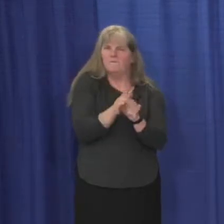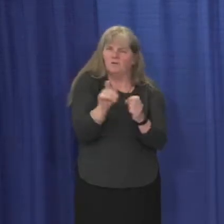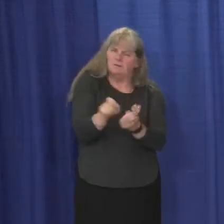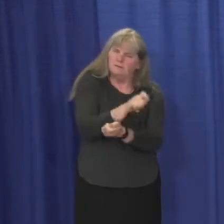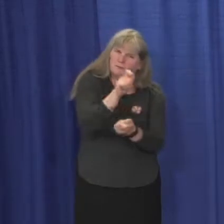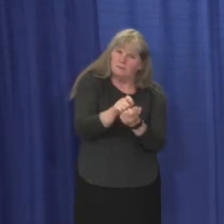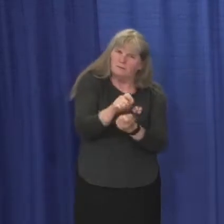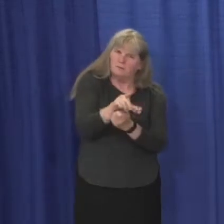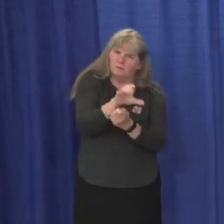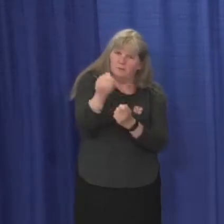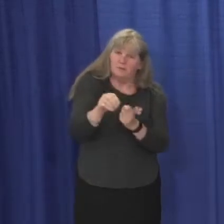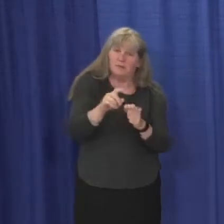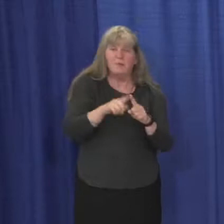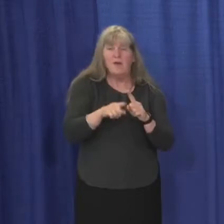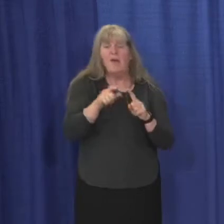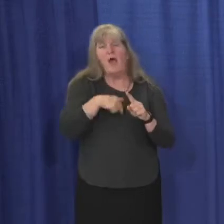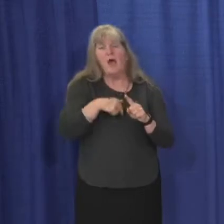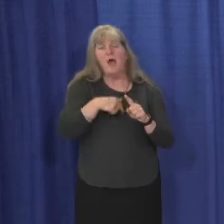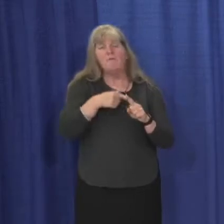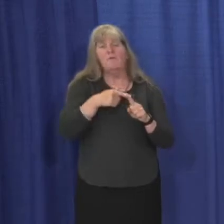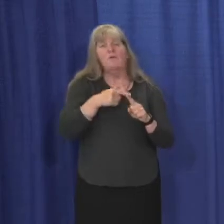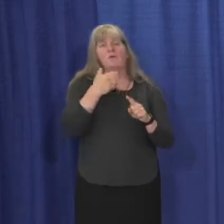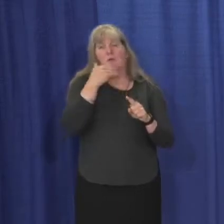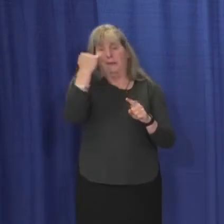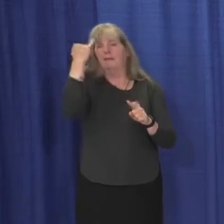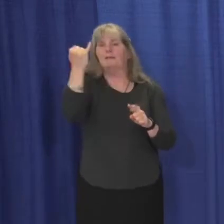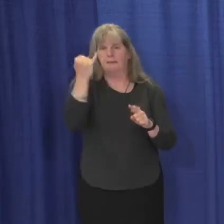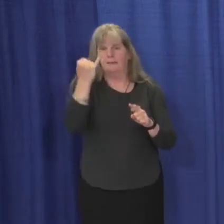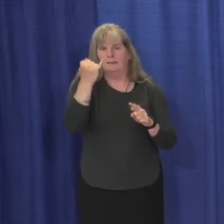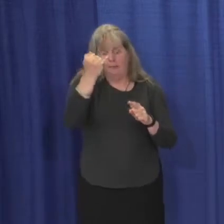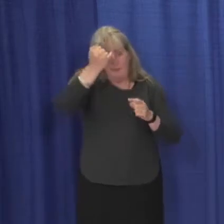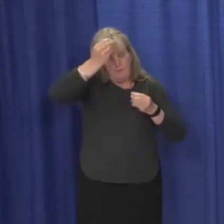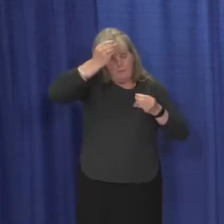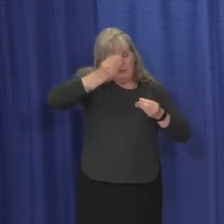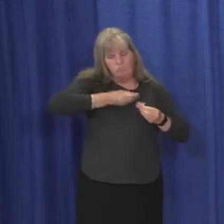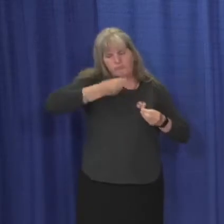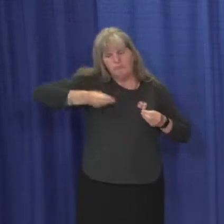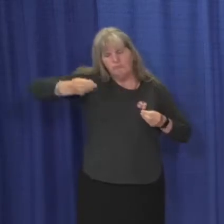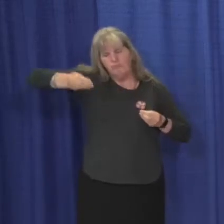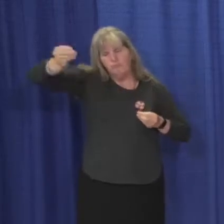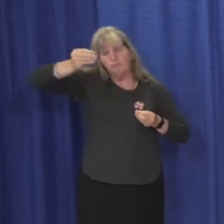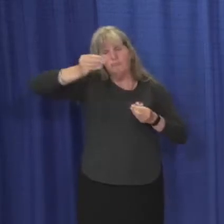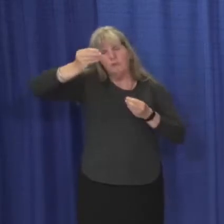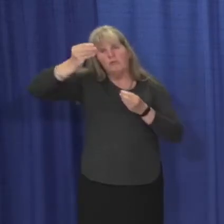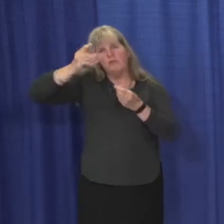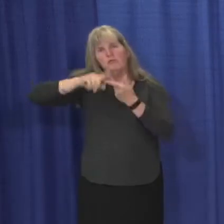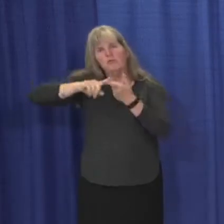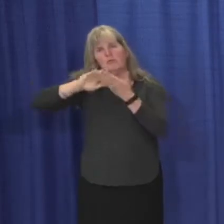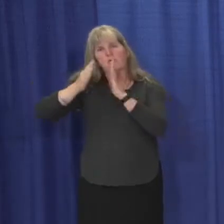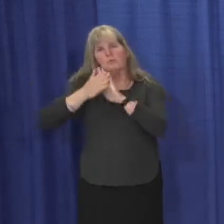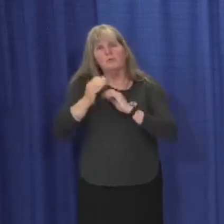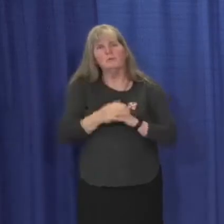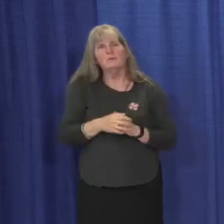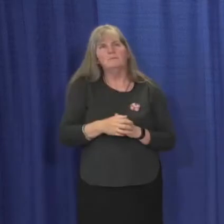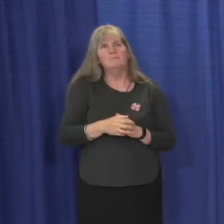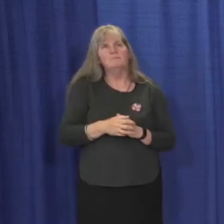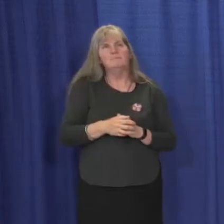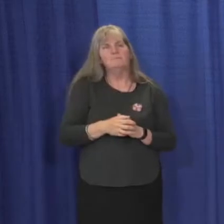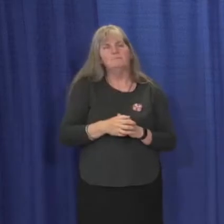inaccuracies. But that should help to give communities an idea of their current COVID risk.